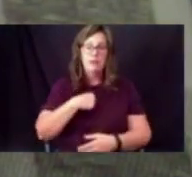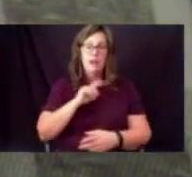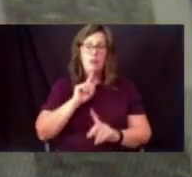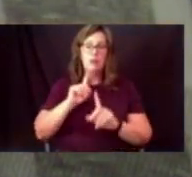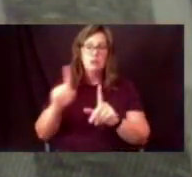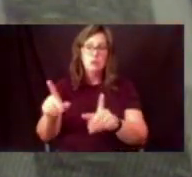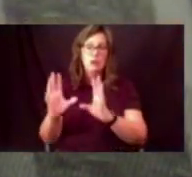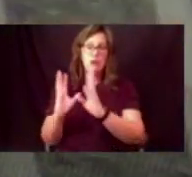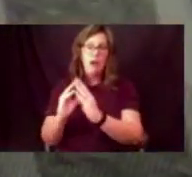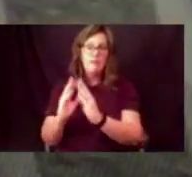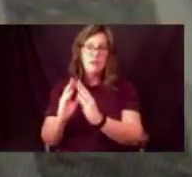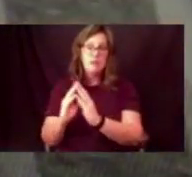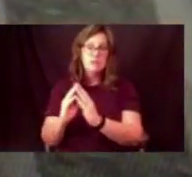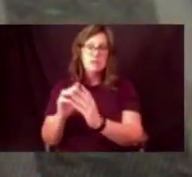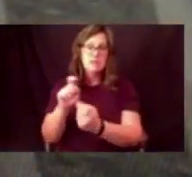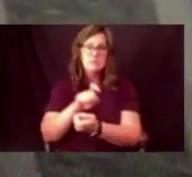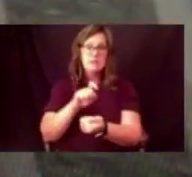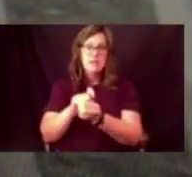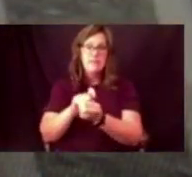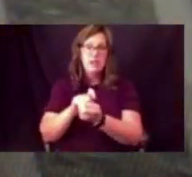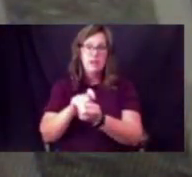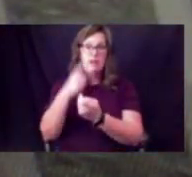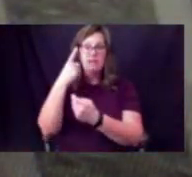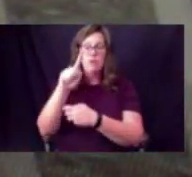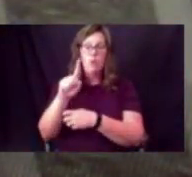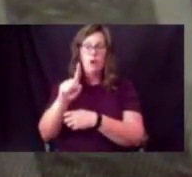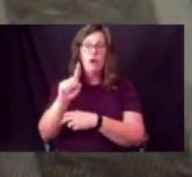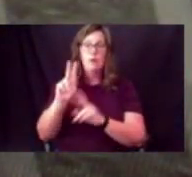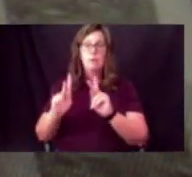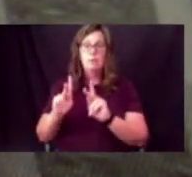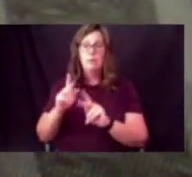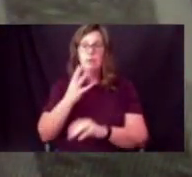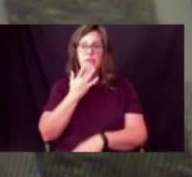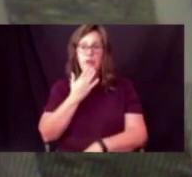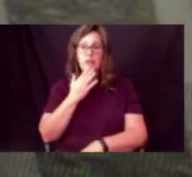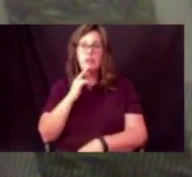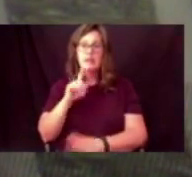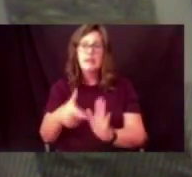session specifically for queer people of color and she said that it takes generally speaking